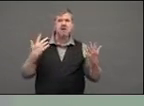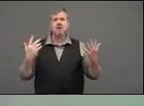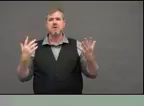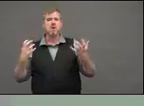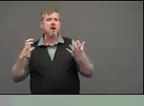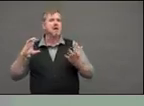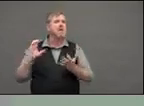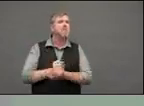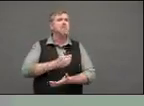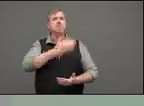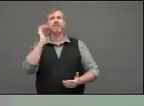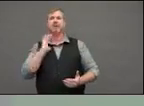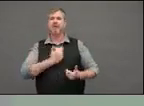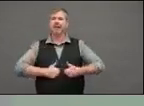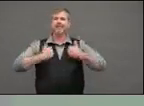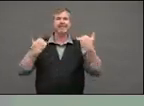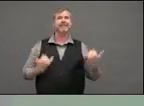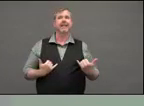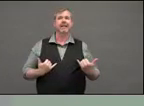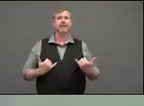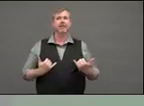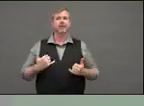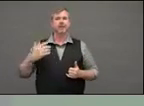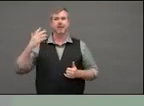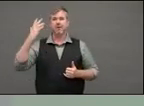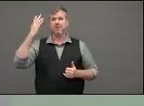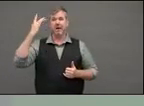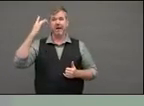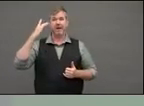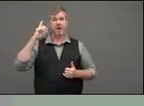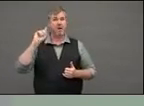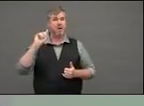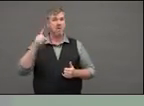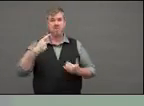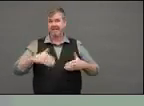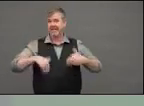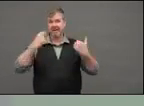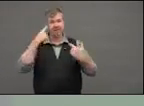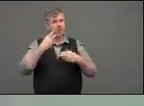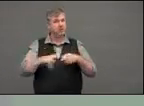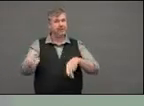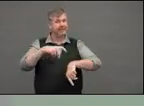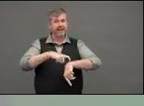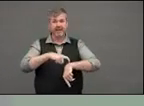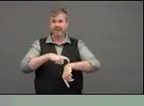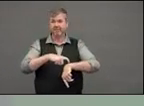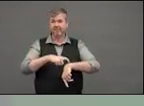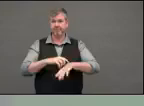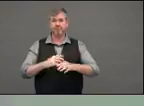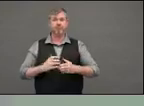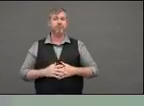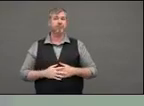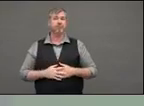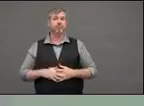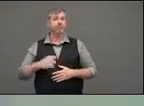because we're only going to be young for a period of time and i understand that like there's ways that we can have fun but we